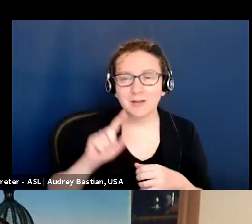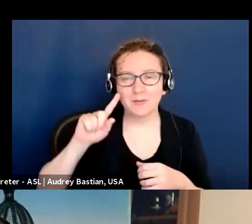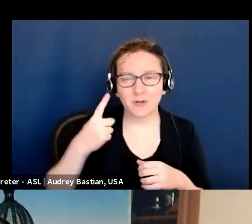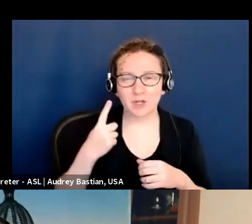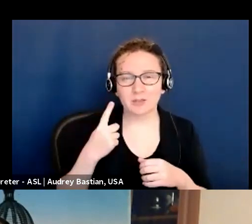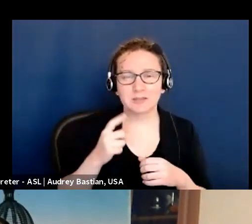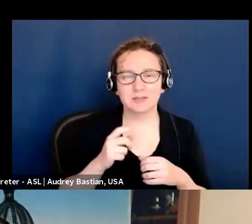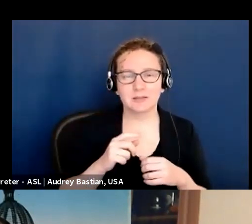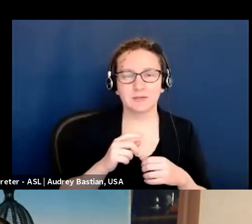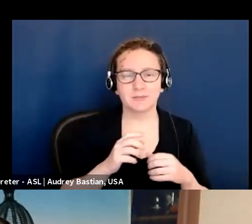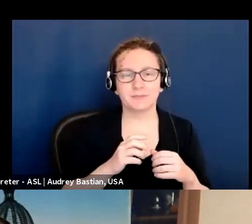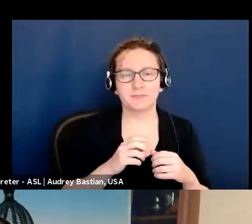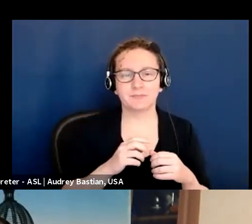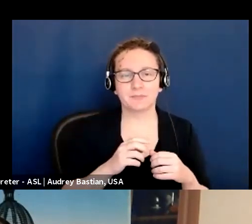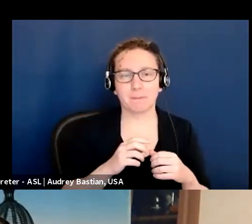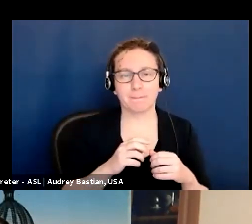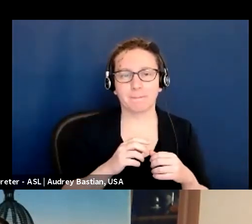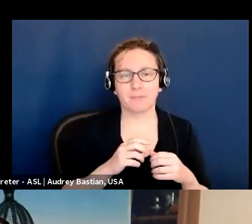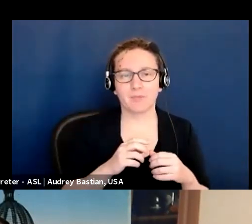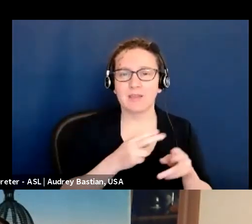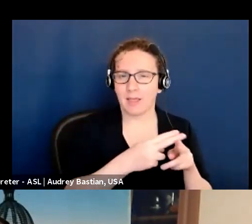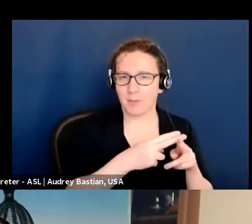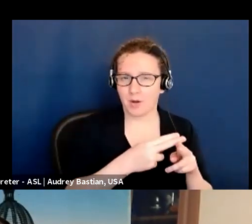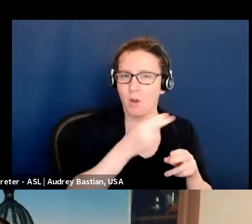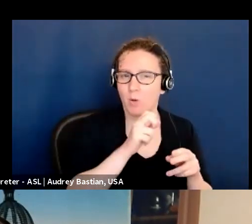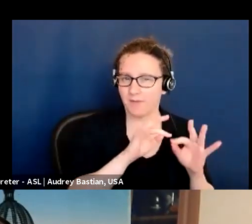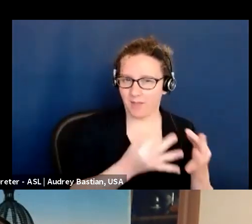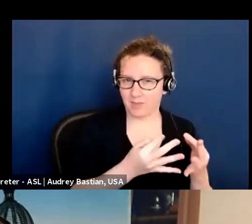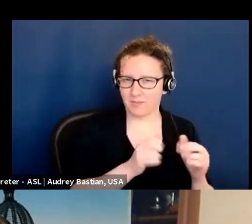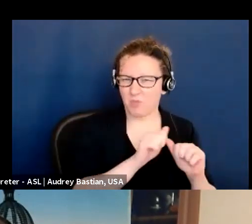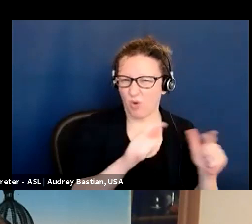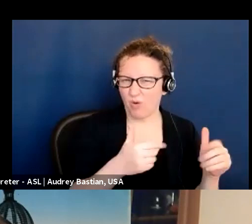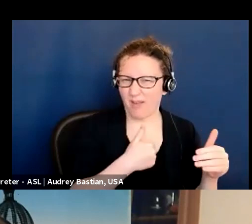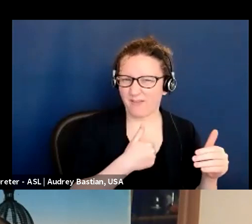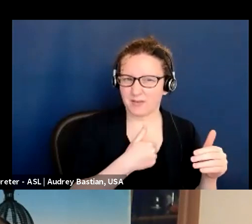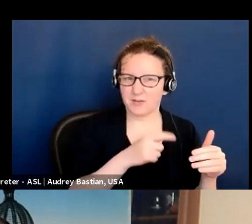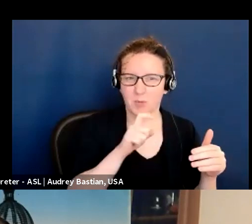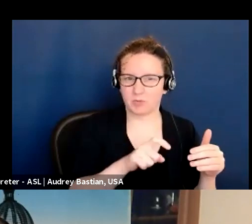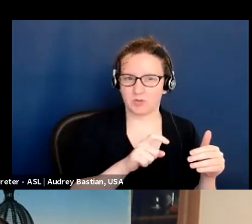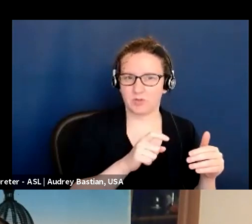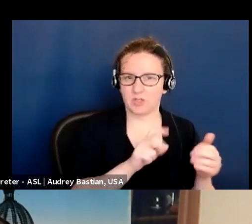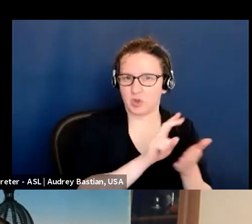the temporary host family that everyone had. They were suppose today just host for two weeks